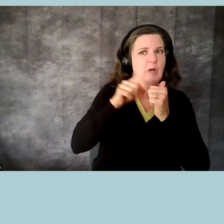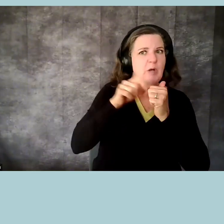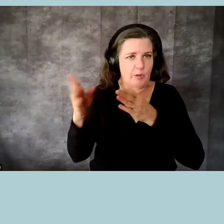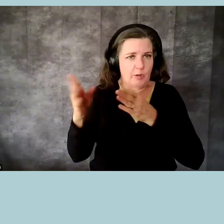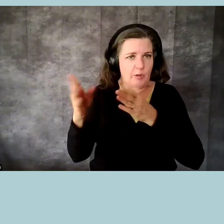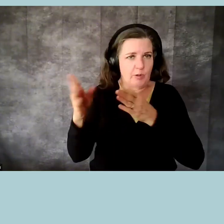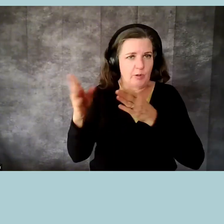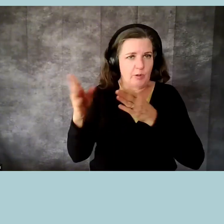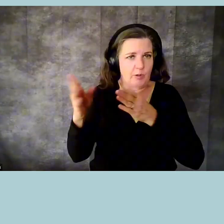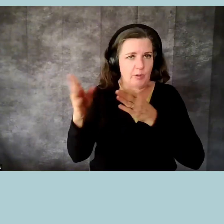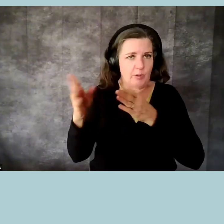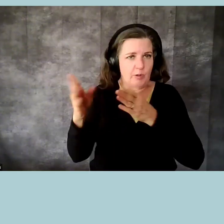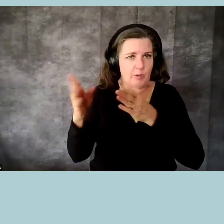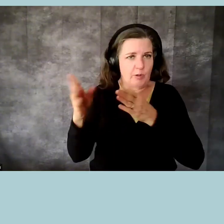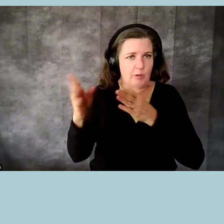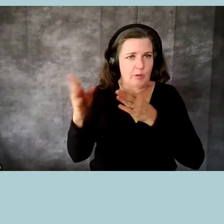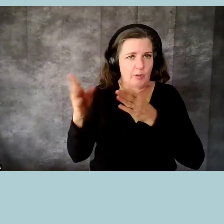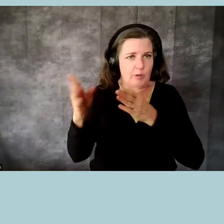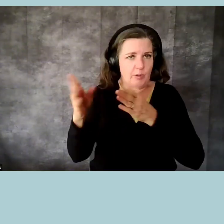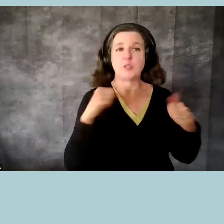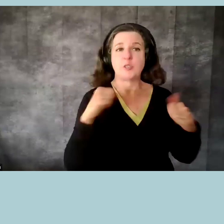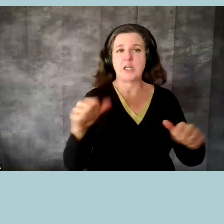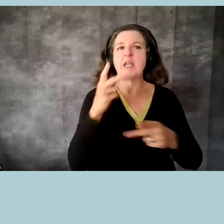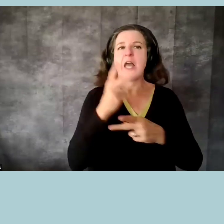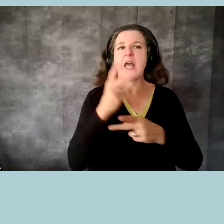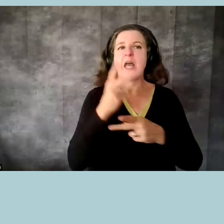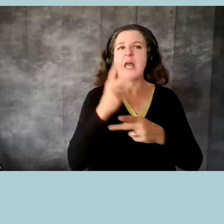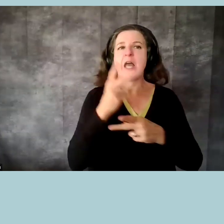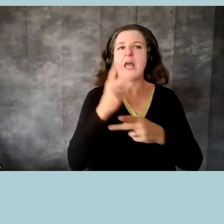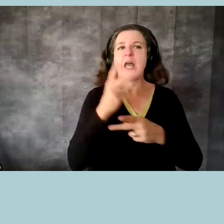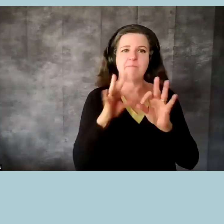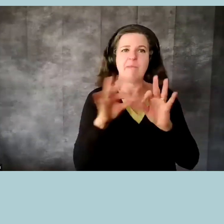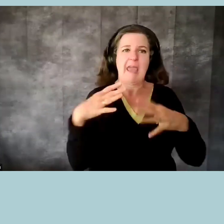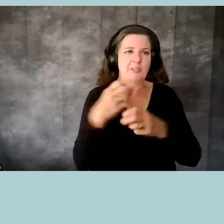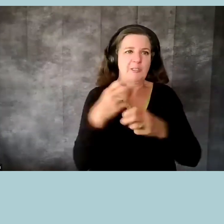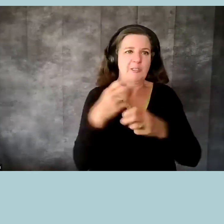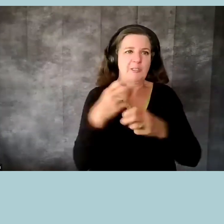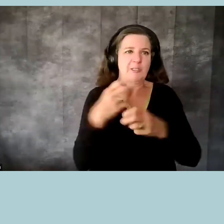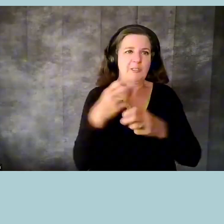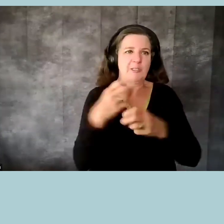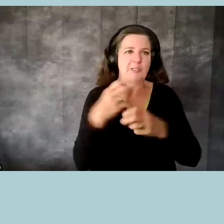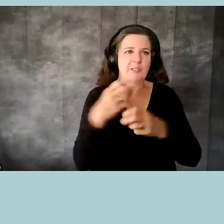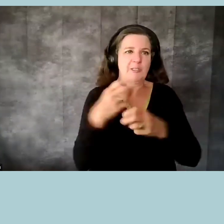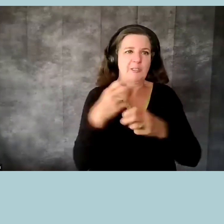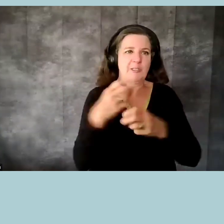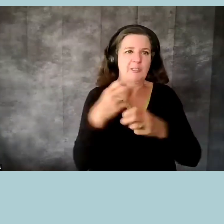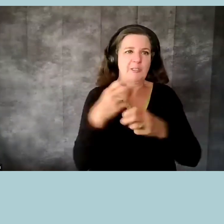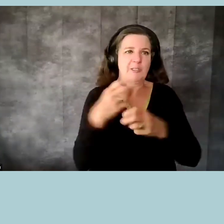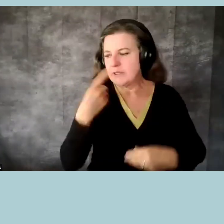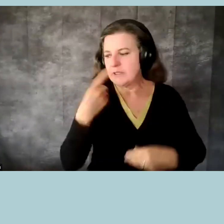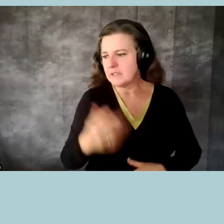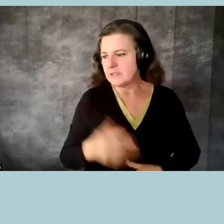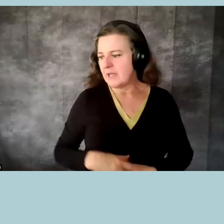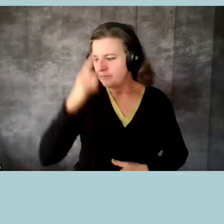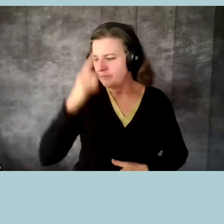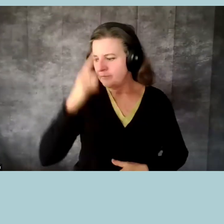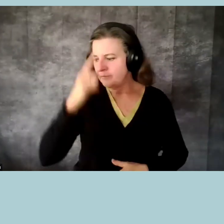concise because there's so many things I would want to say here. I mean, I think, you know, we highlighted in the plan and obviously there's been much discussion